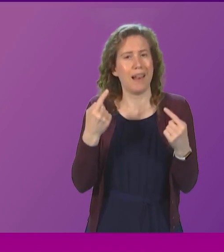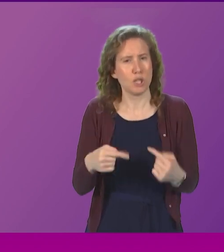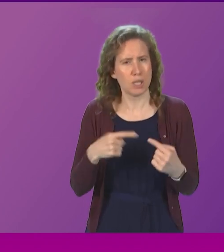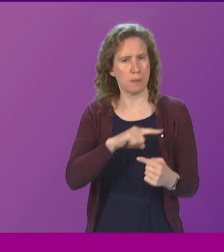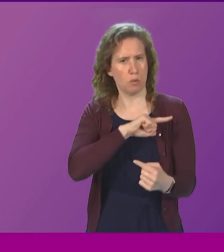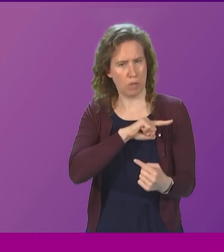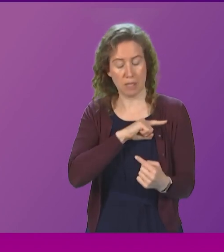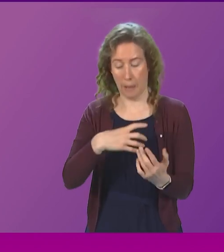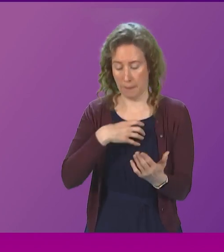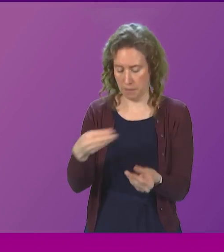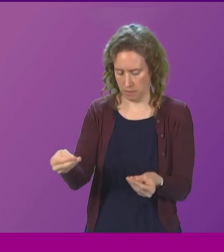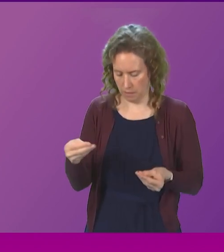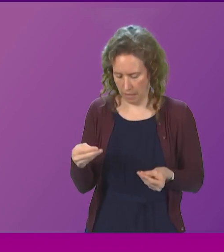to sign off on freedom of information requests.